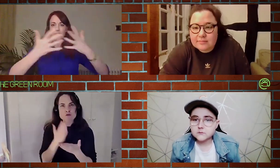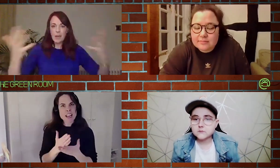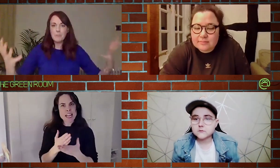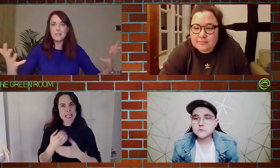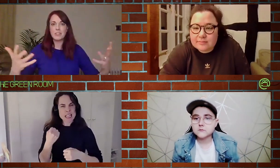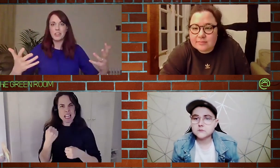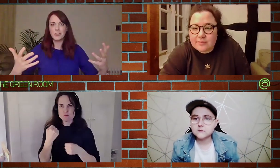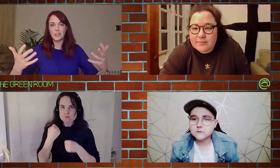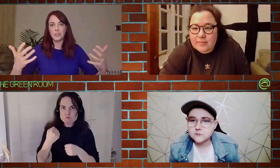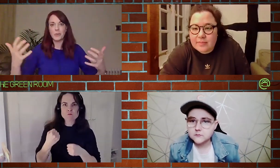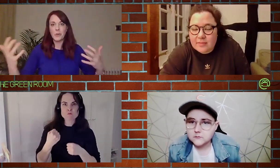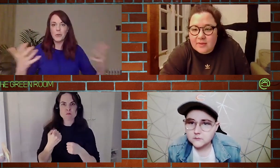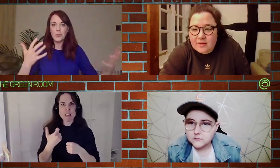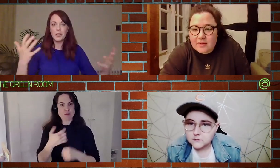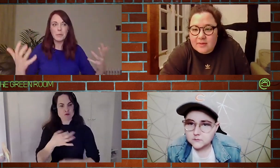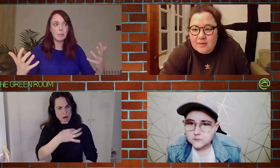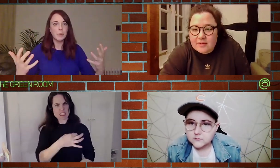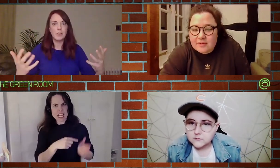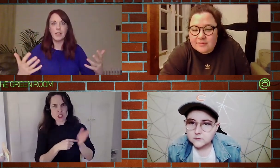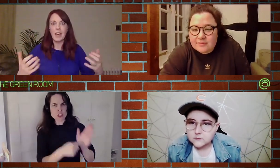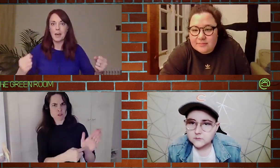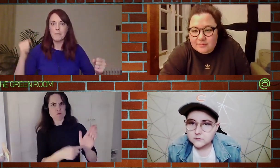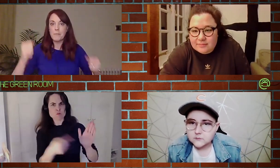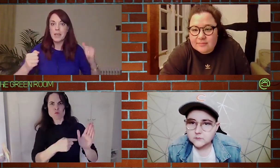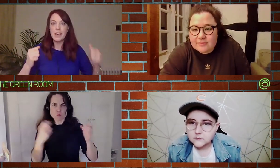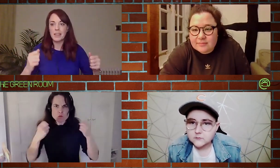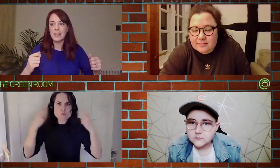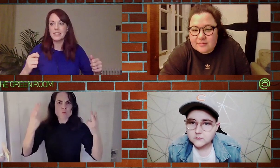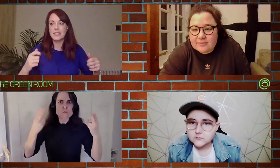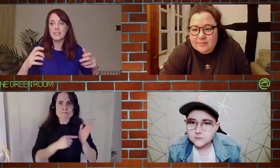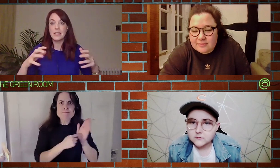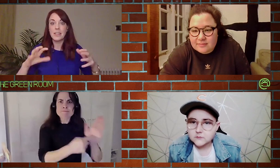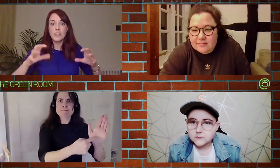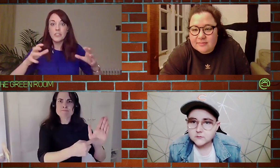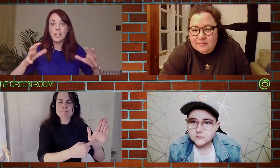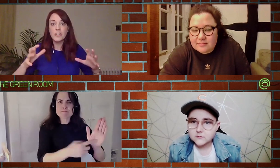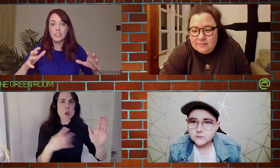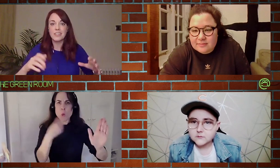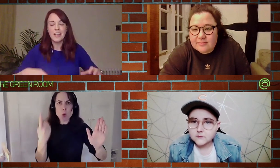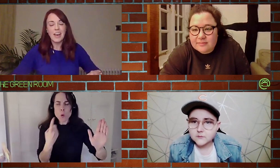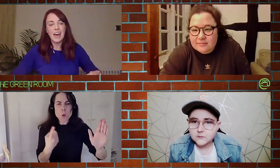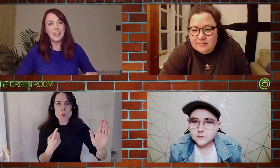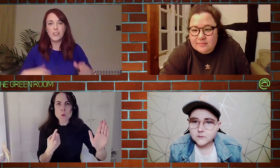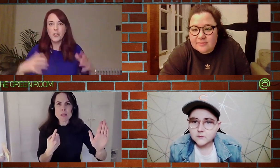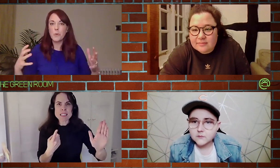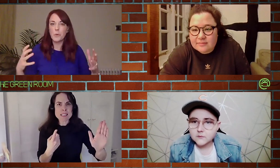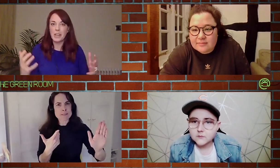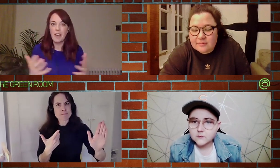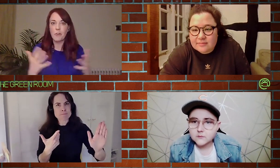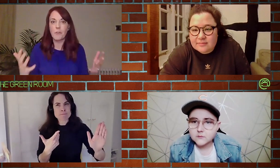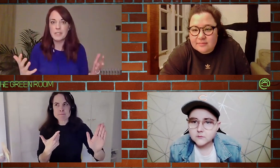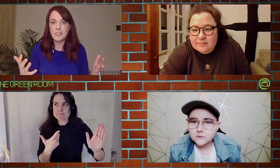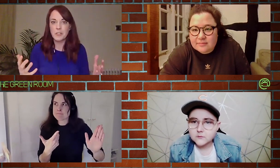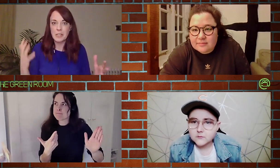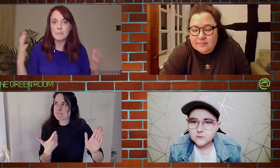representation? Who are the people making these changes? And I thought we were going to have a conversation about these big